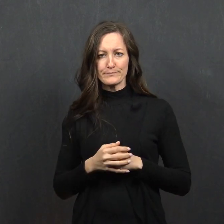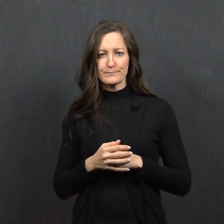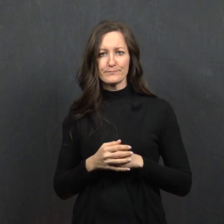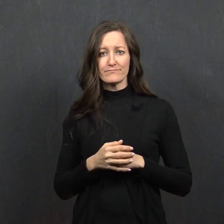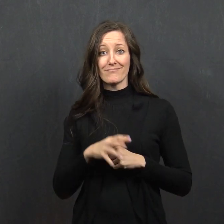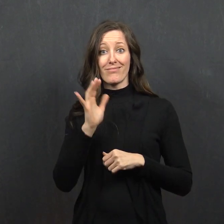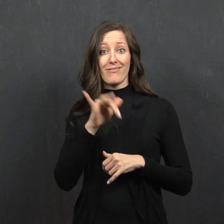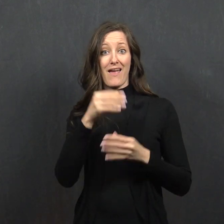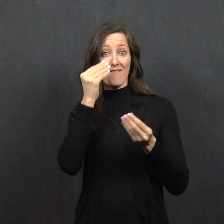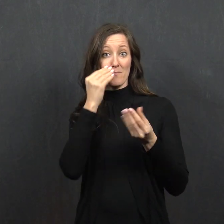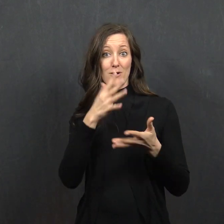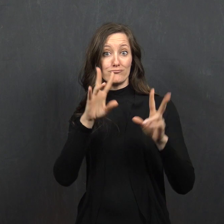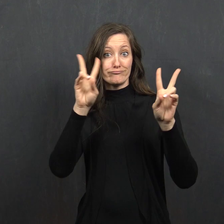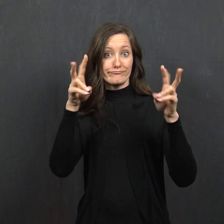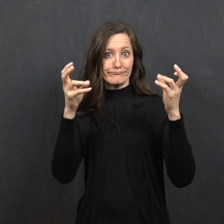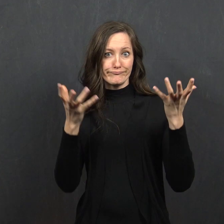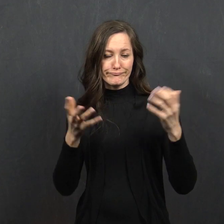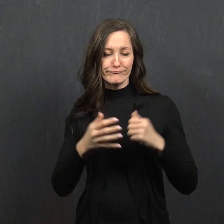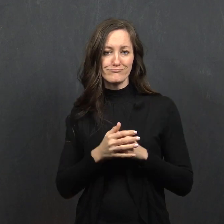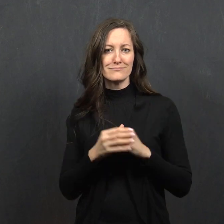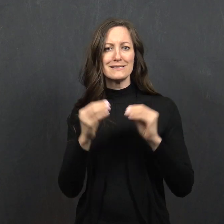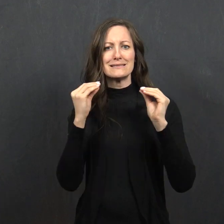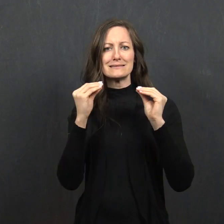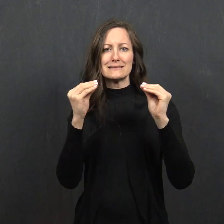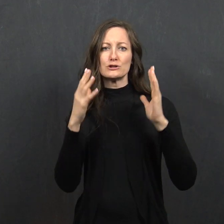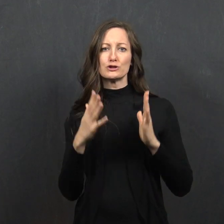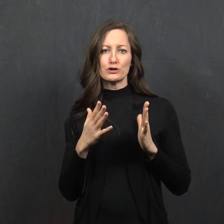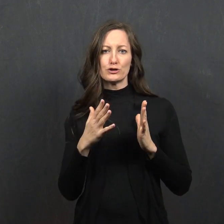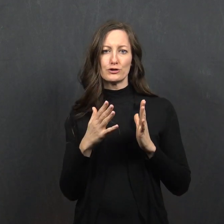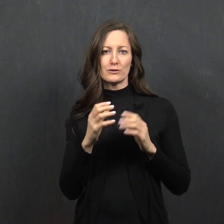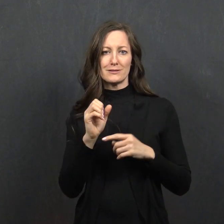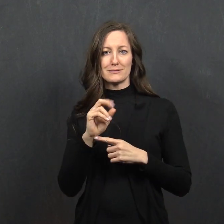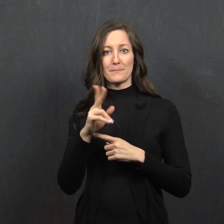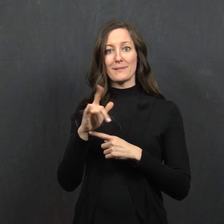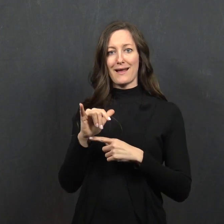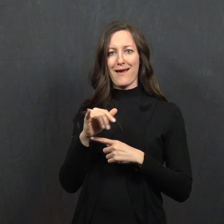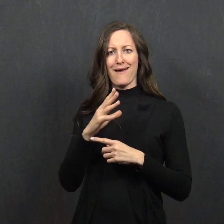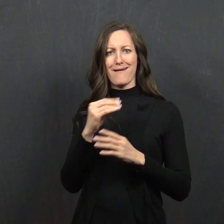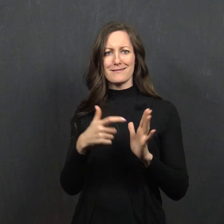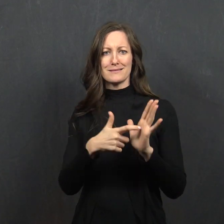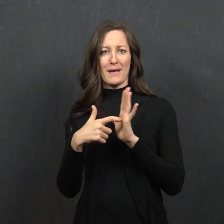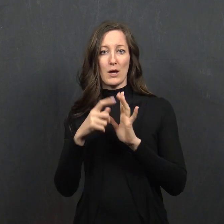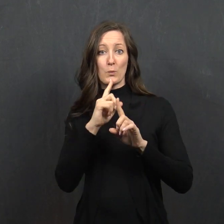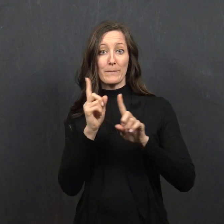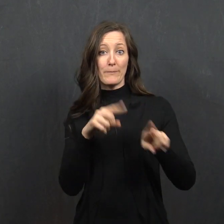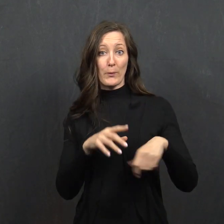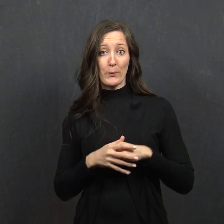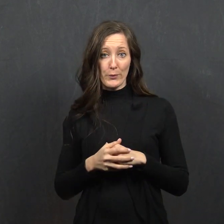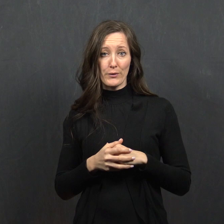which is called a "Teacher Supply and Demand Report."